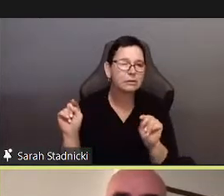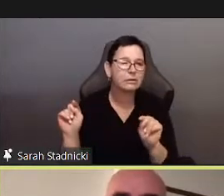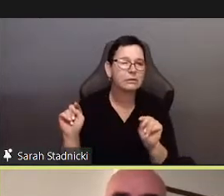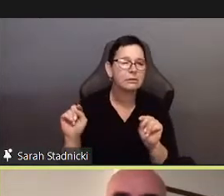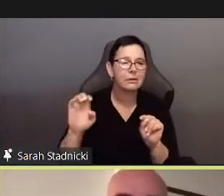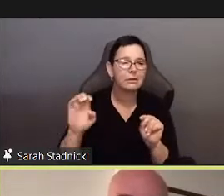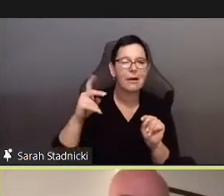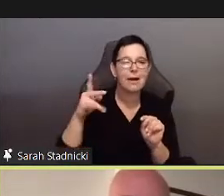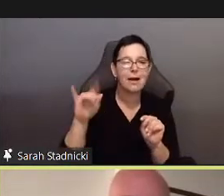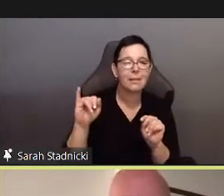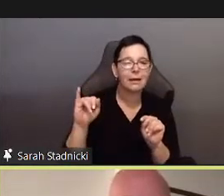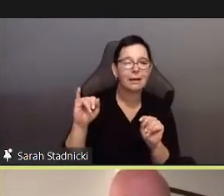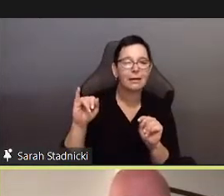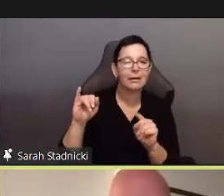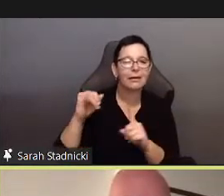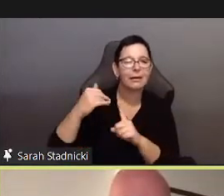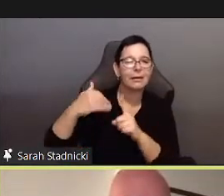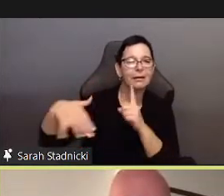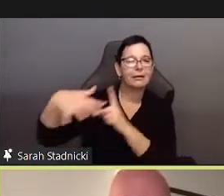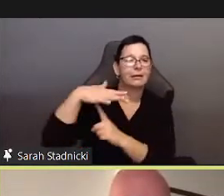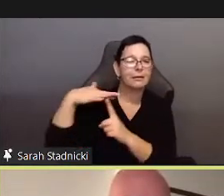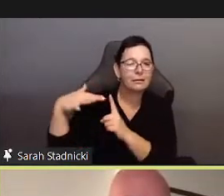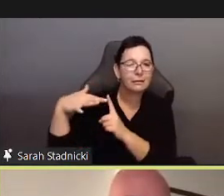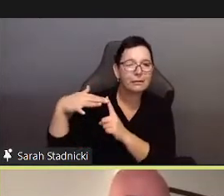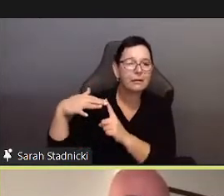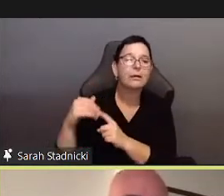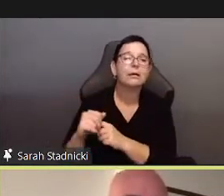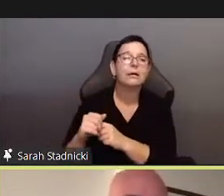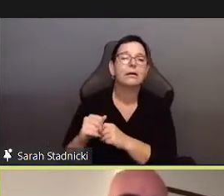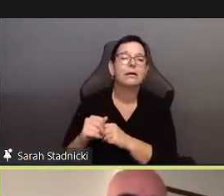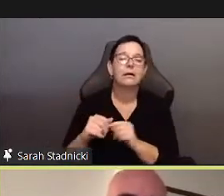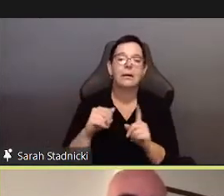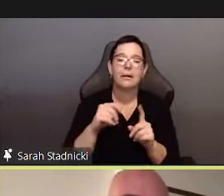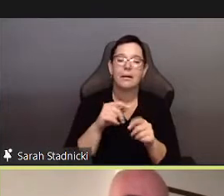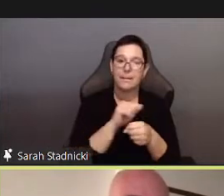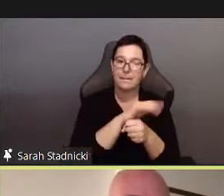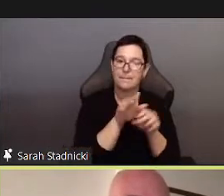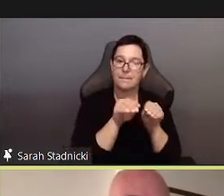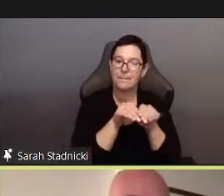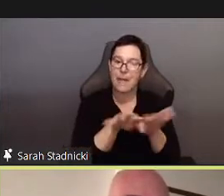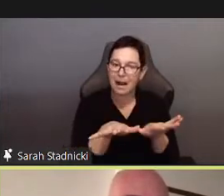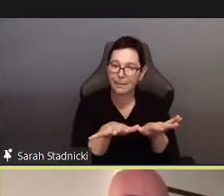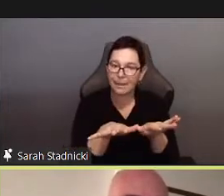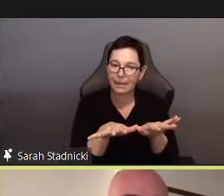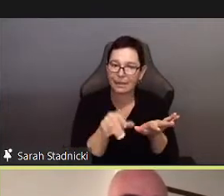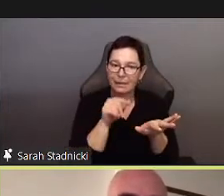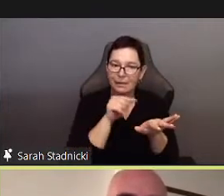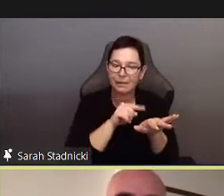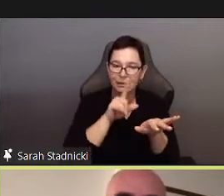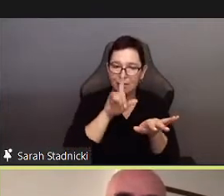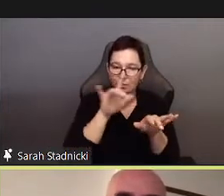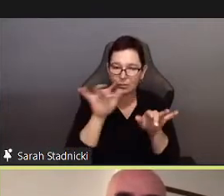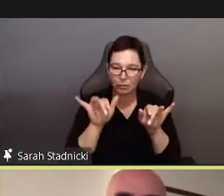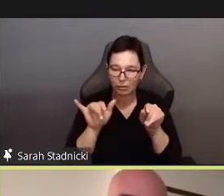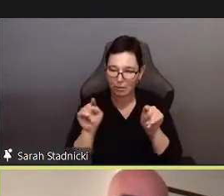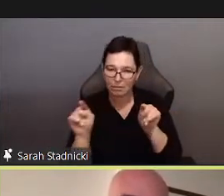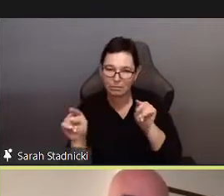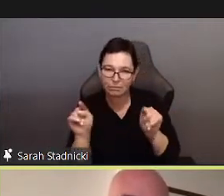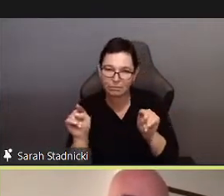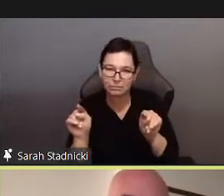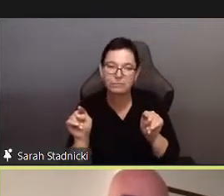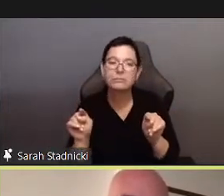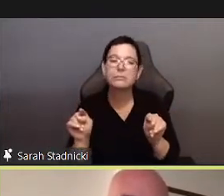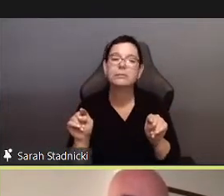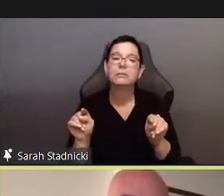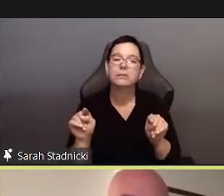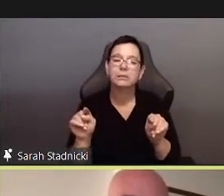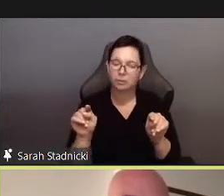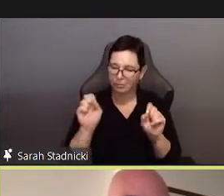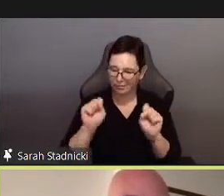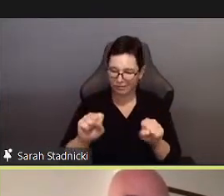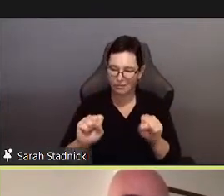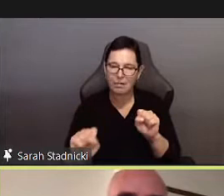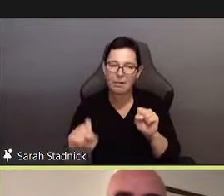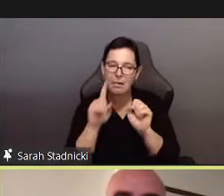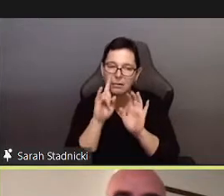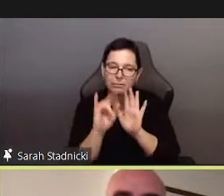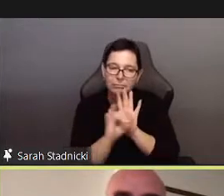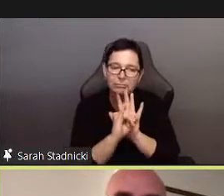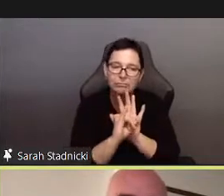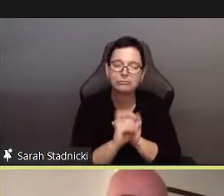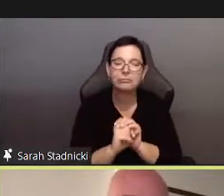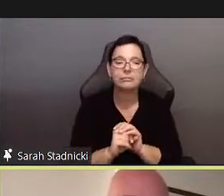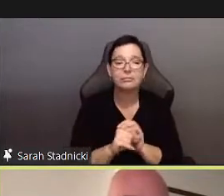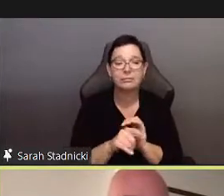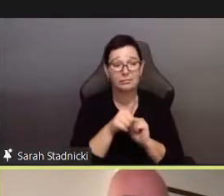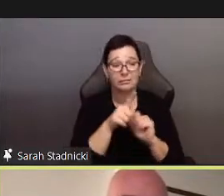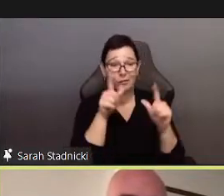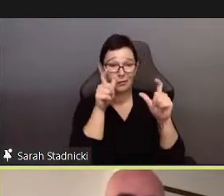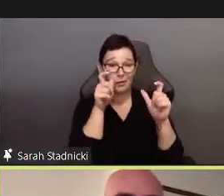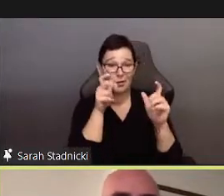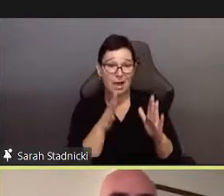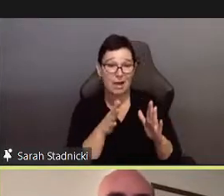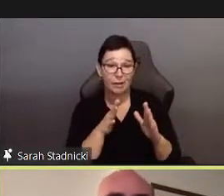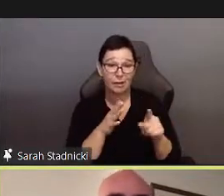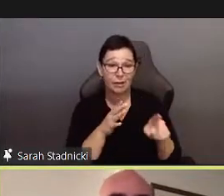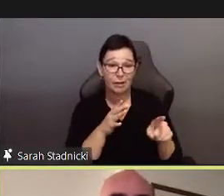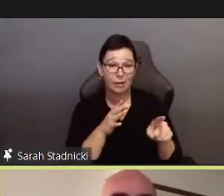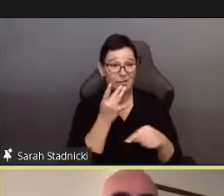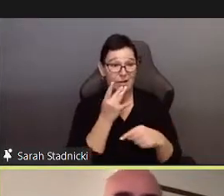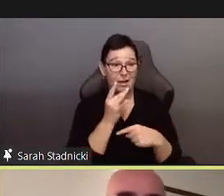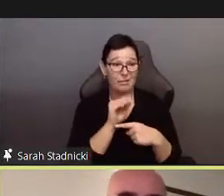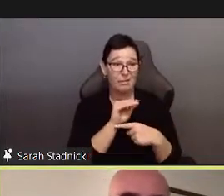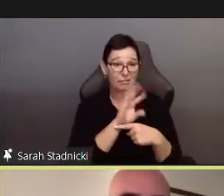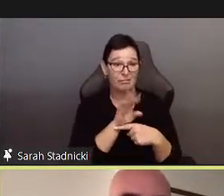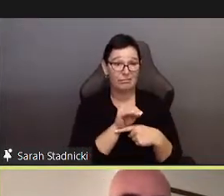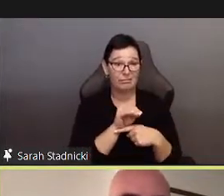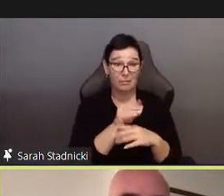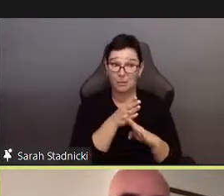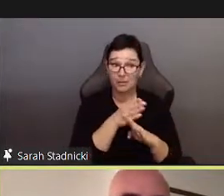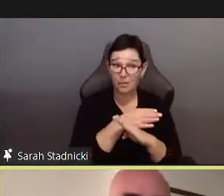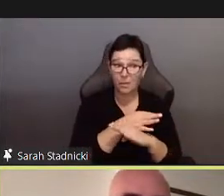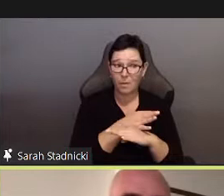Precisely due ot the convergency of plentitude and exclusion, cursing and other forms of promiscuity are rarely driven by the fear of missing out.